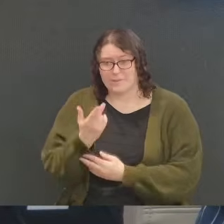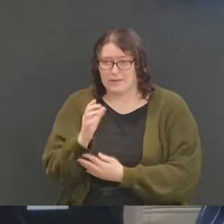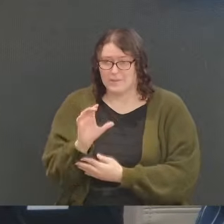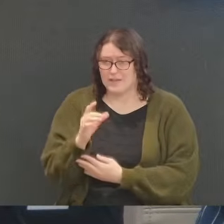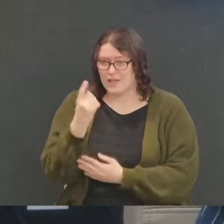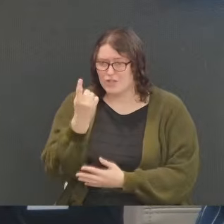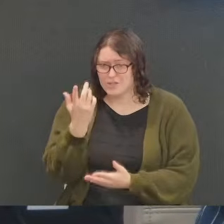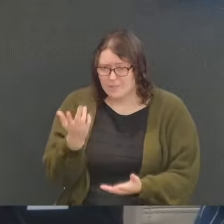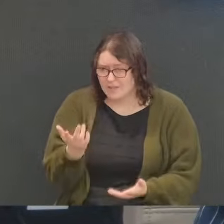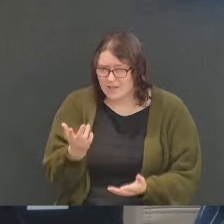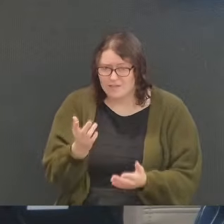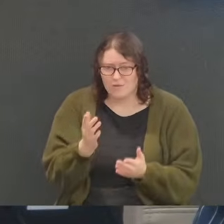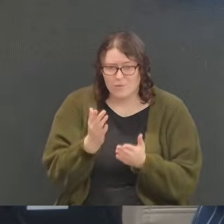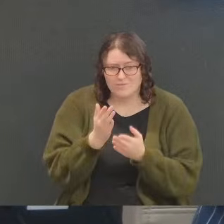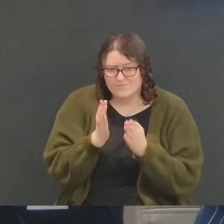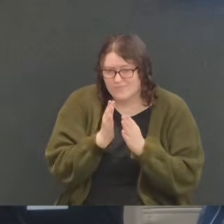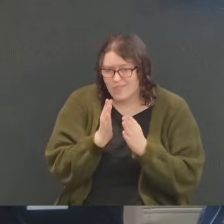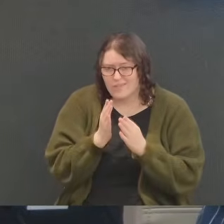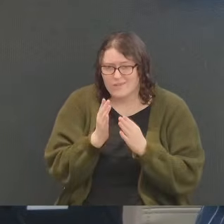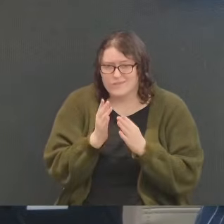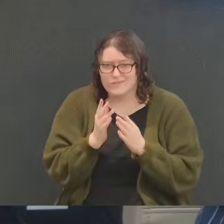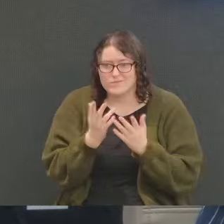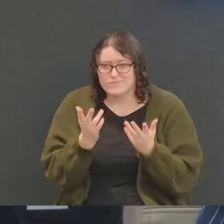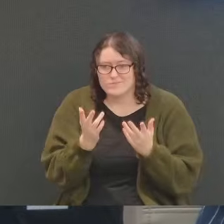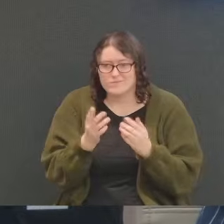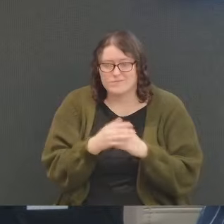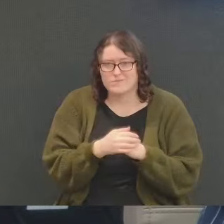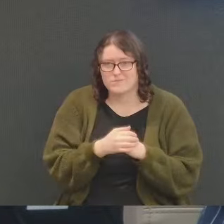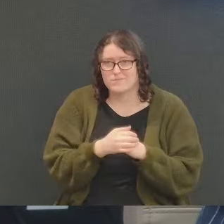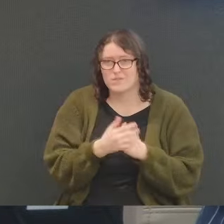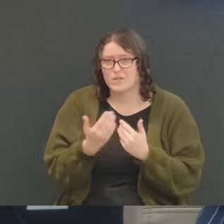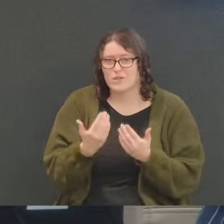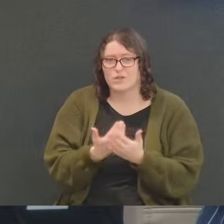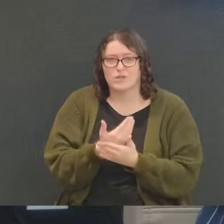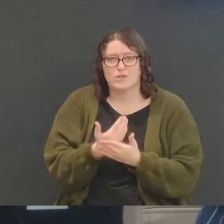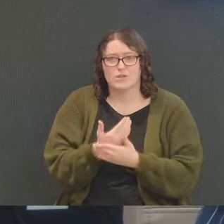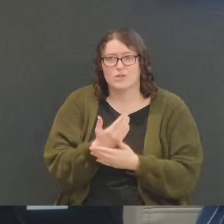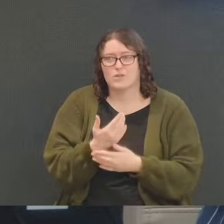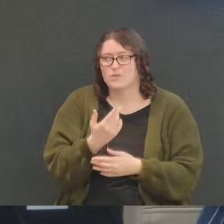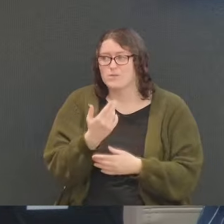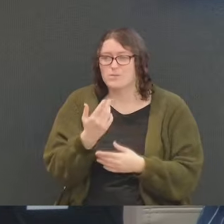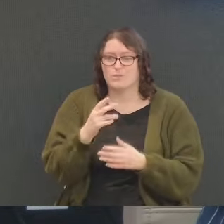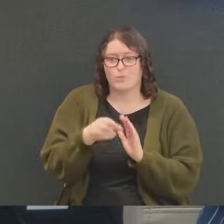or some little Bridget is here. We've got new branding. We got a H. We got a logo. Maybe can